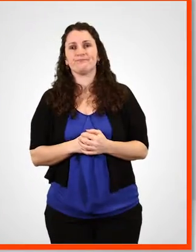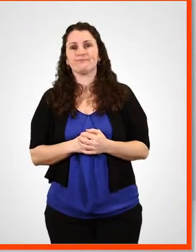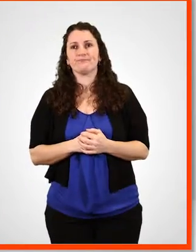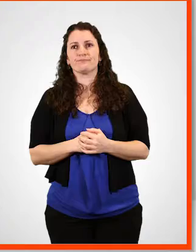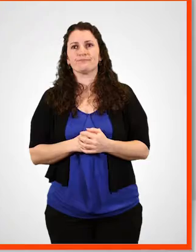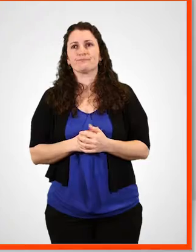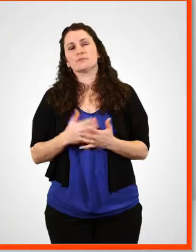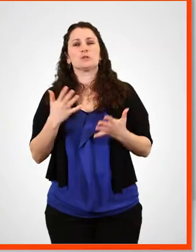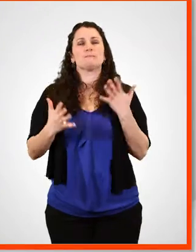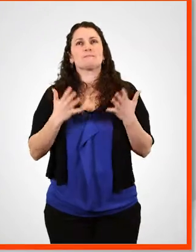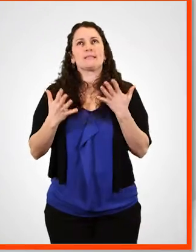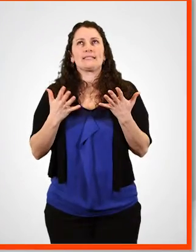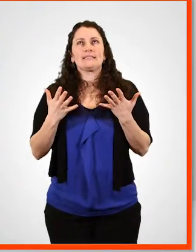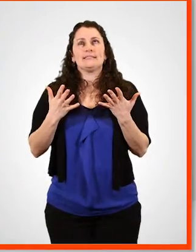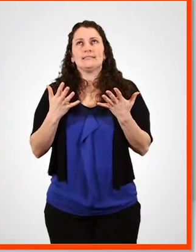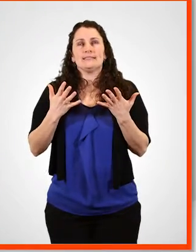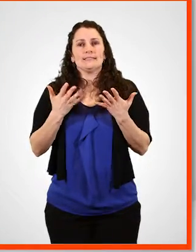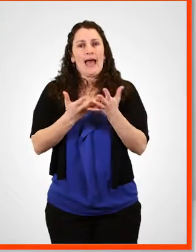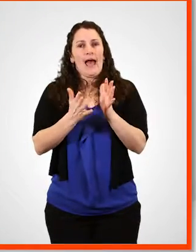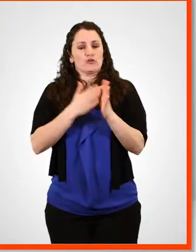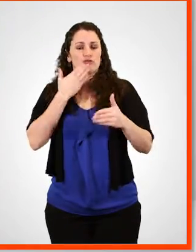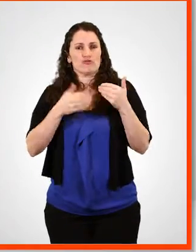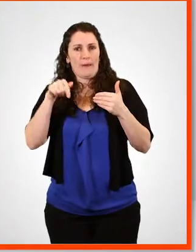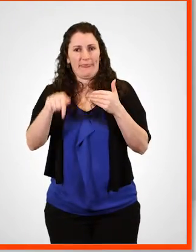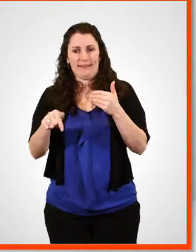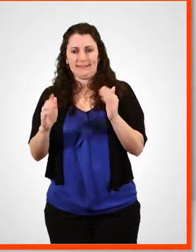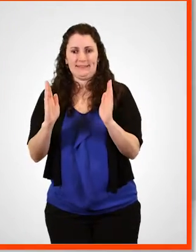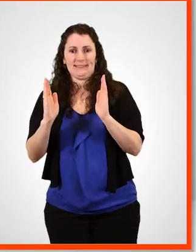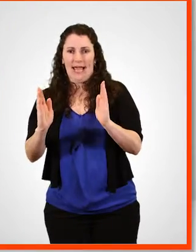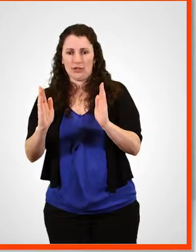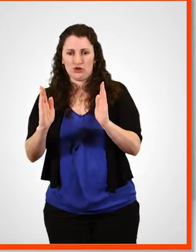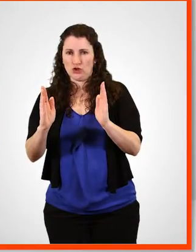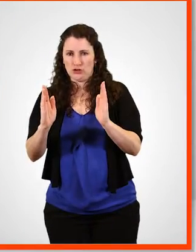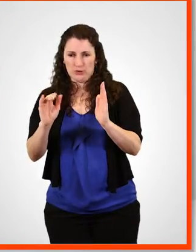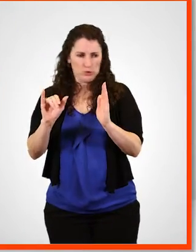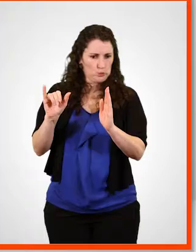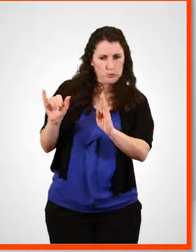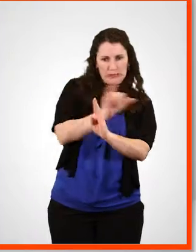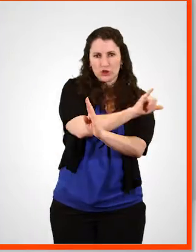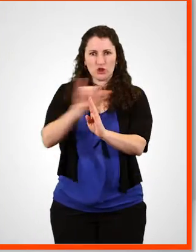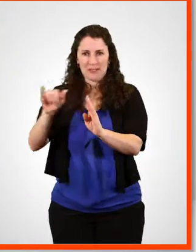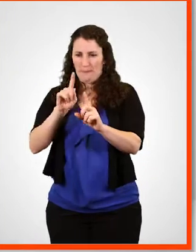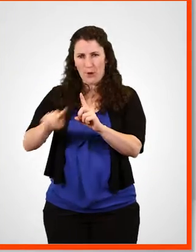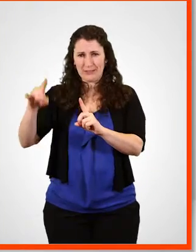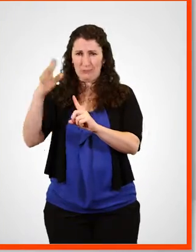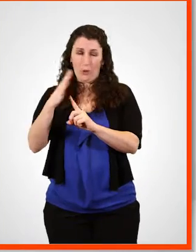if you could put neon signs flashing about a stage in this trajectory that's critical, and they're all very important,